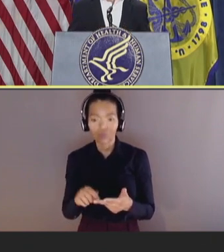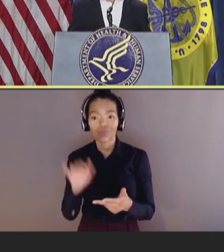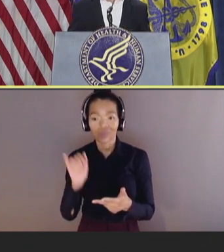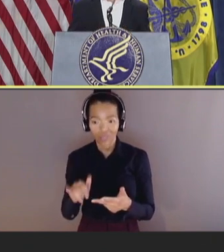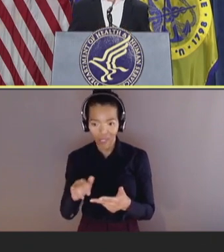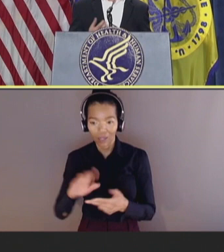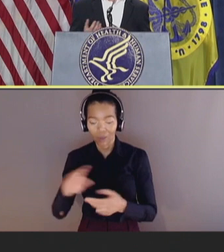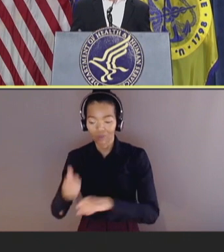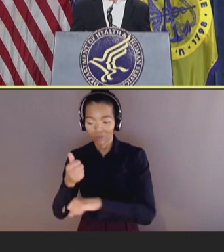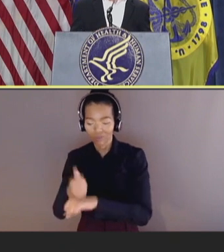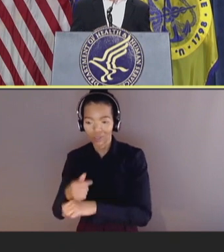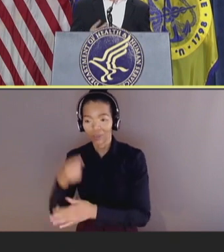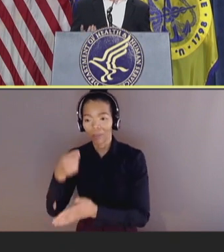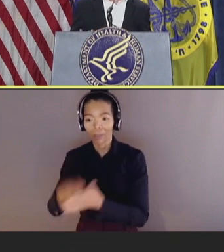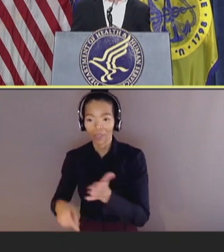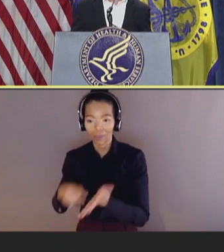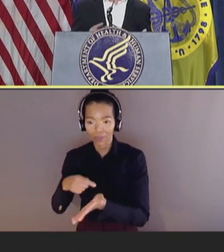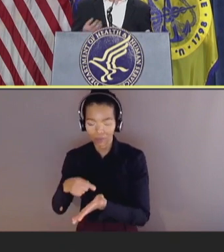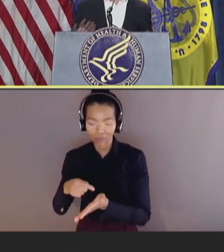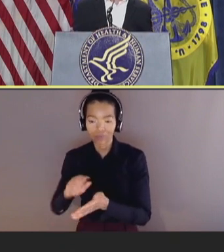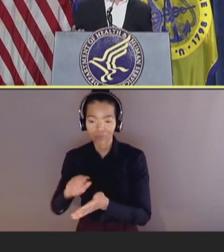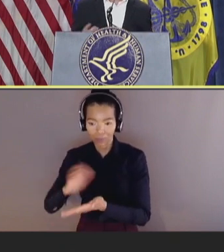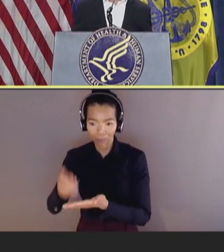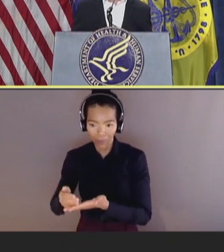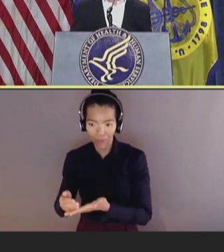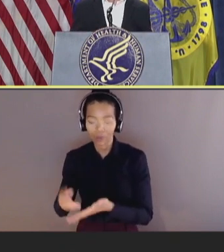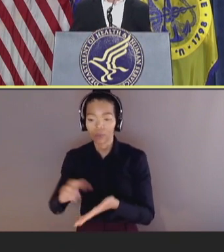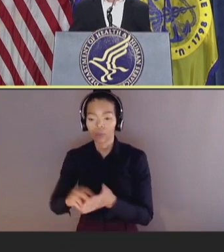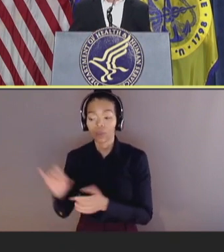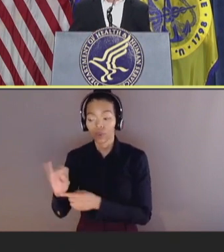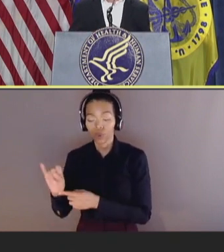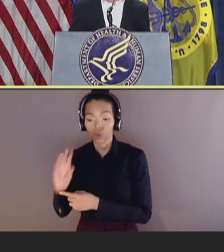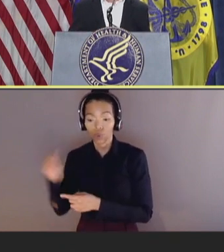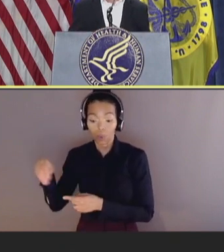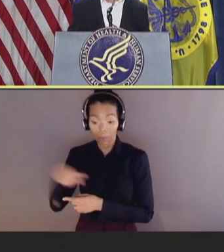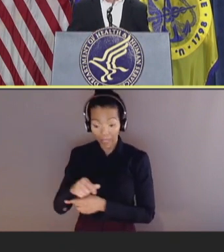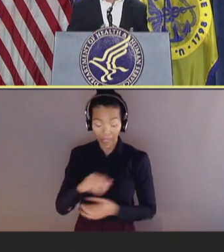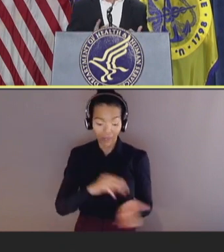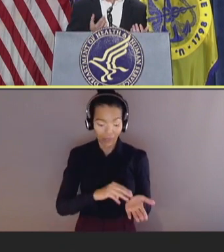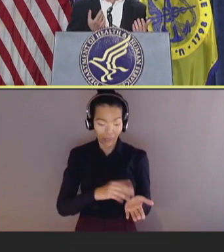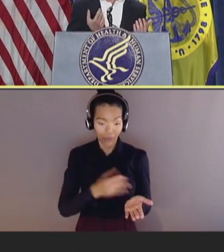that a health plan or insurer will pay the provider for the vaccination. We know that